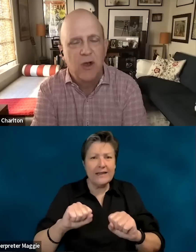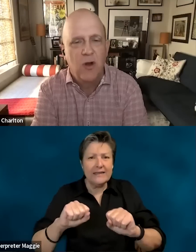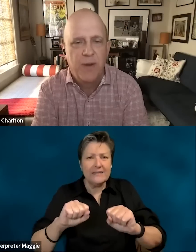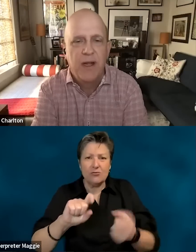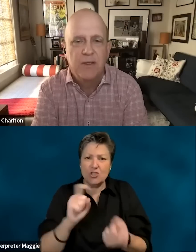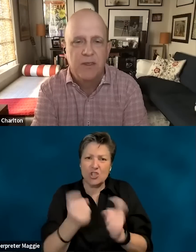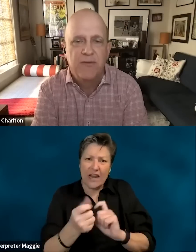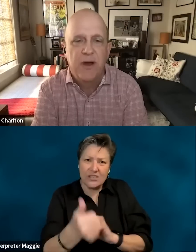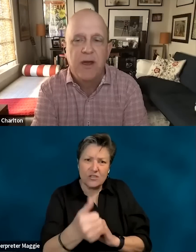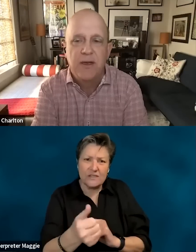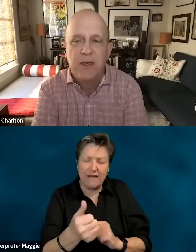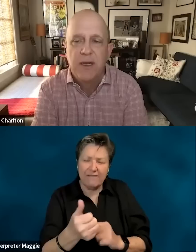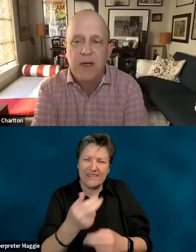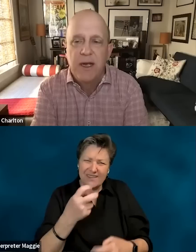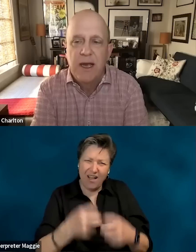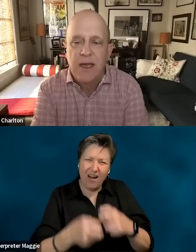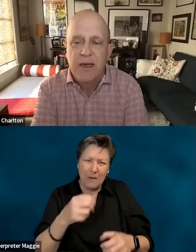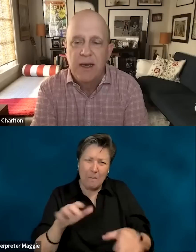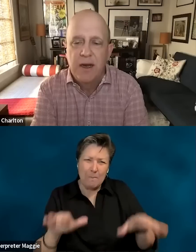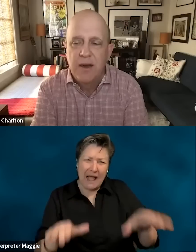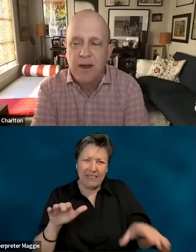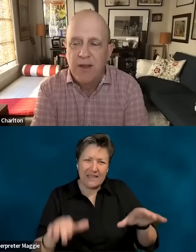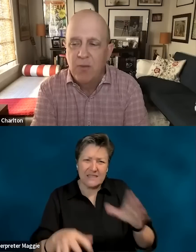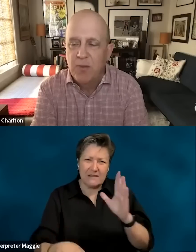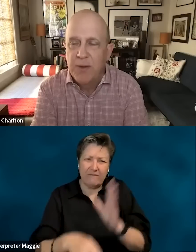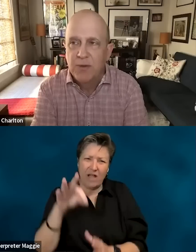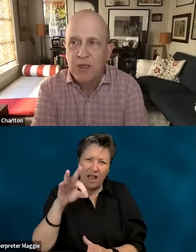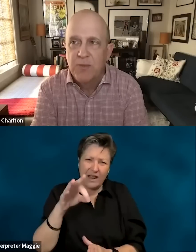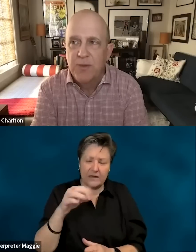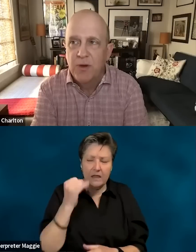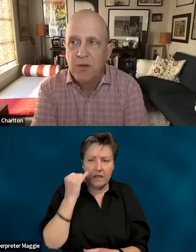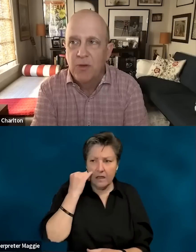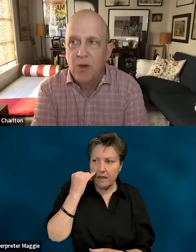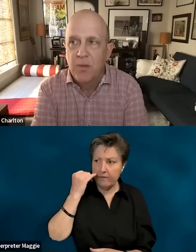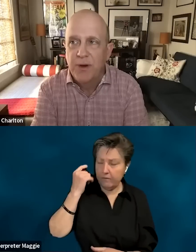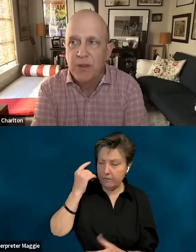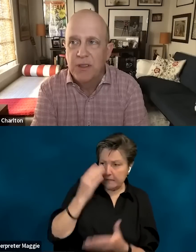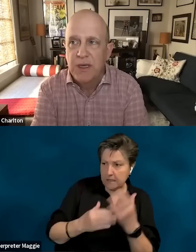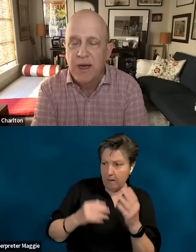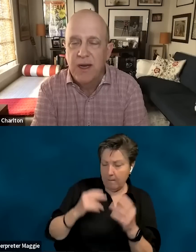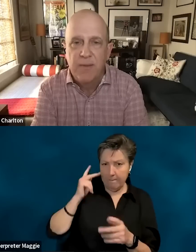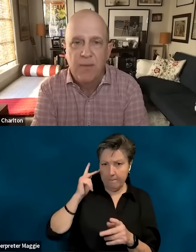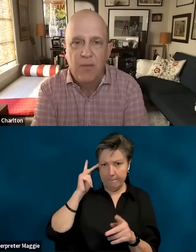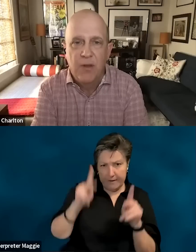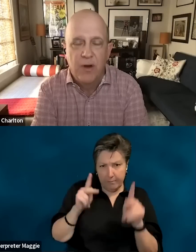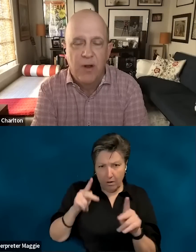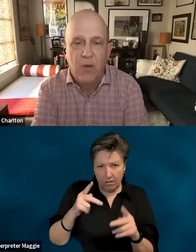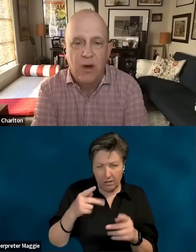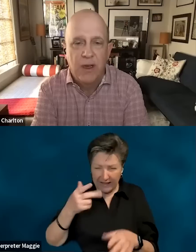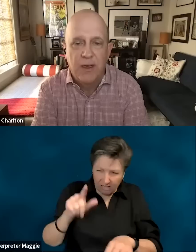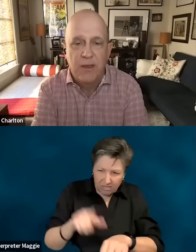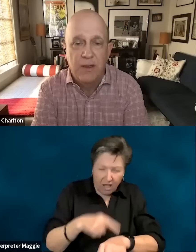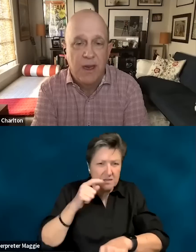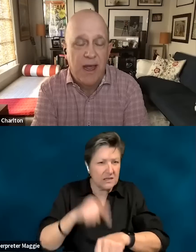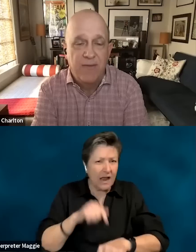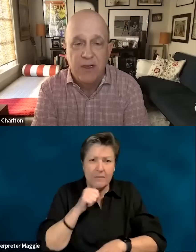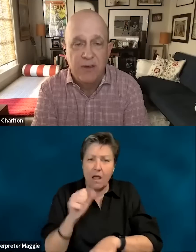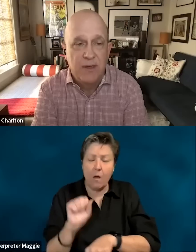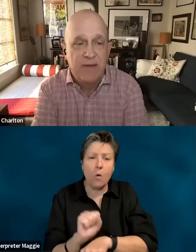it's a hard balance to find. And I think when people, some people go through long periods of time where they're not working and having a,